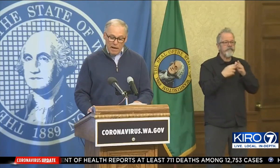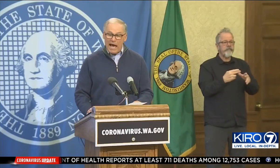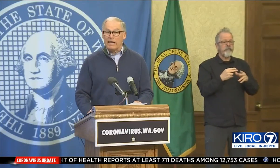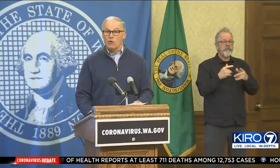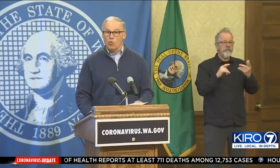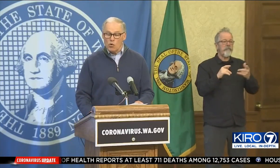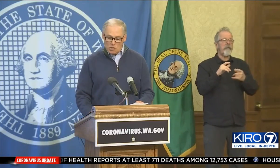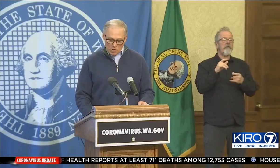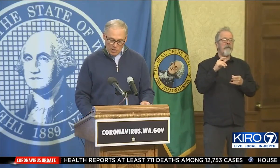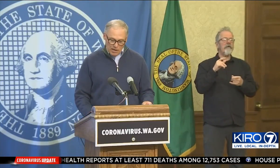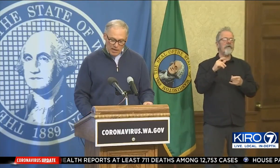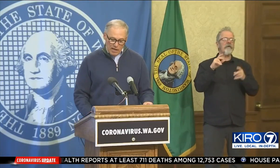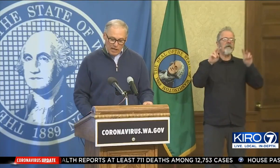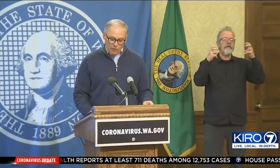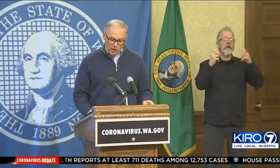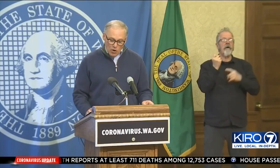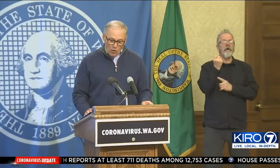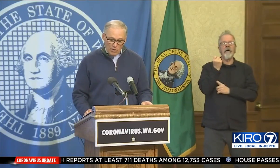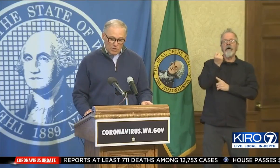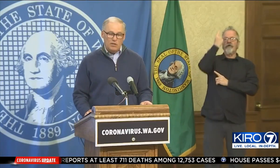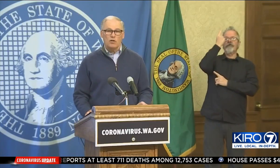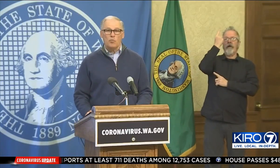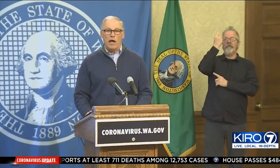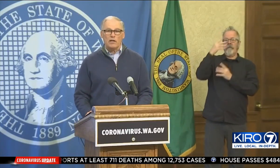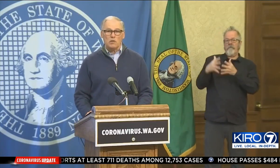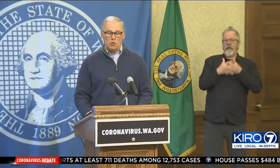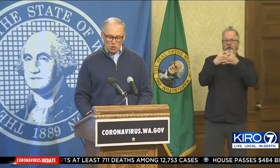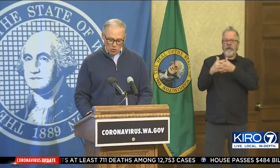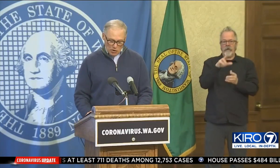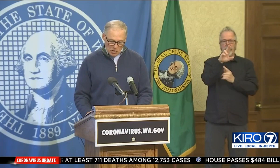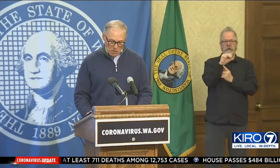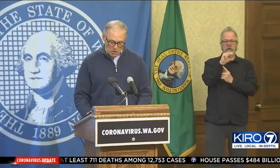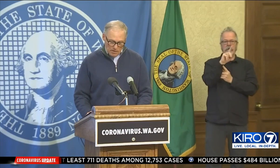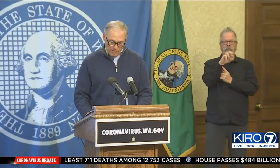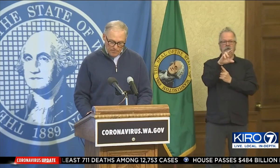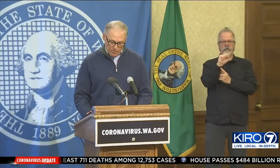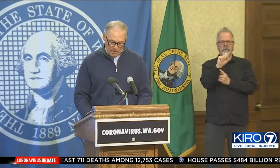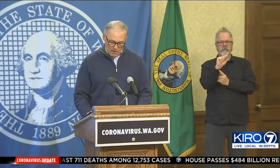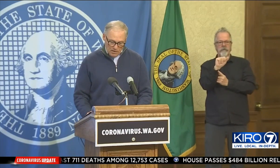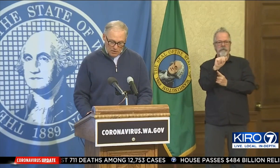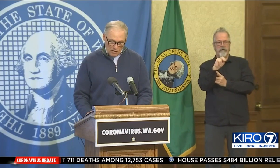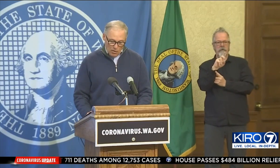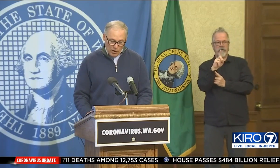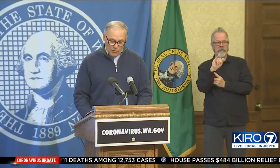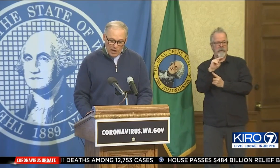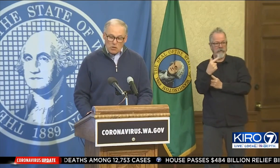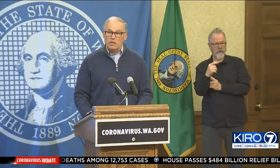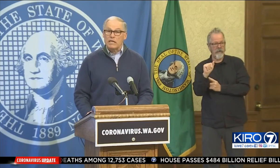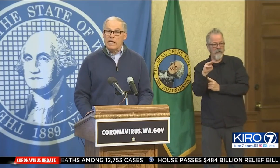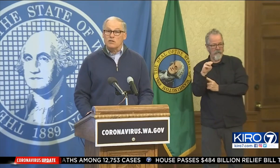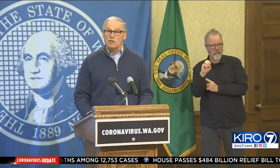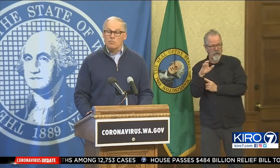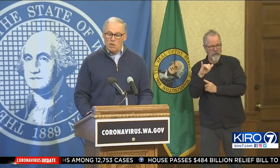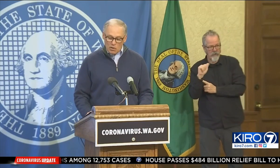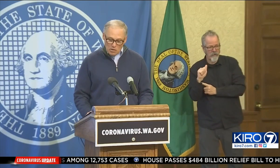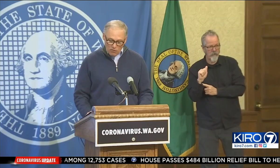TOGETHER? Reporter: HSDC EXECUTIVE DIRECTOR LINDSAY KLARMAN COMMENDS KING COUNTY, SEATTLE